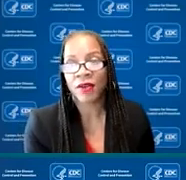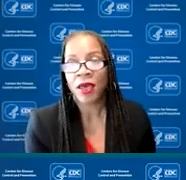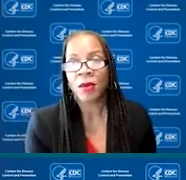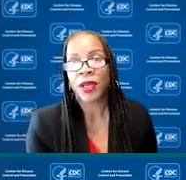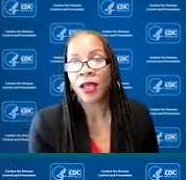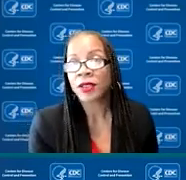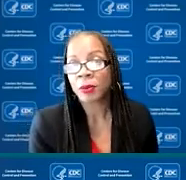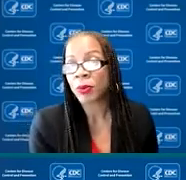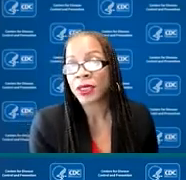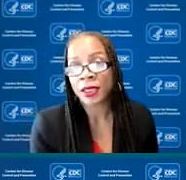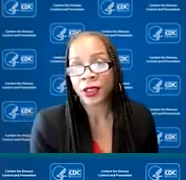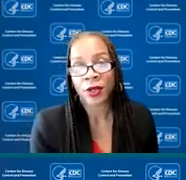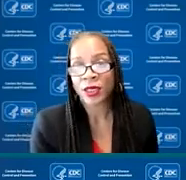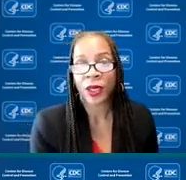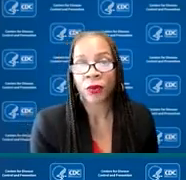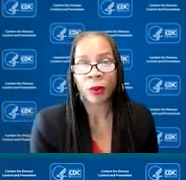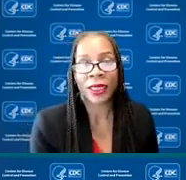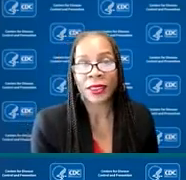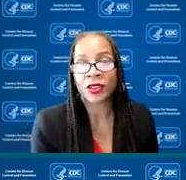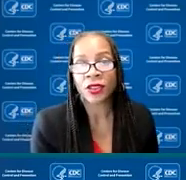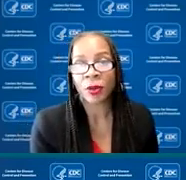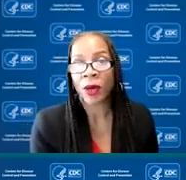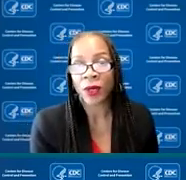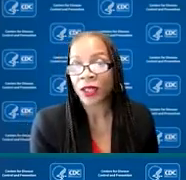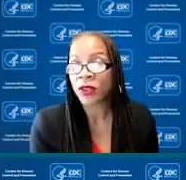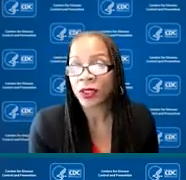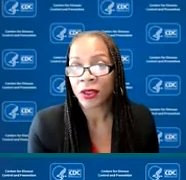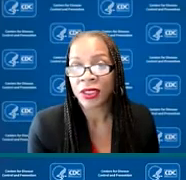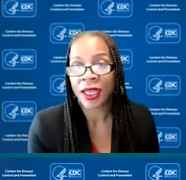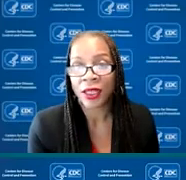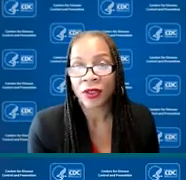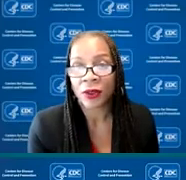but also to be really clear and transparent with my leadership about what I could or could not do.